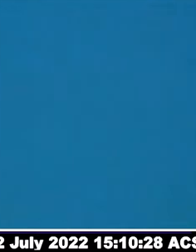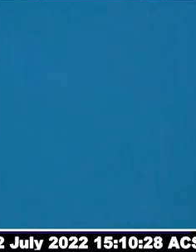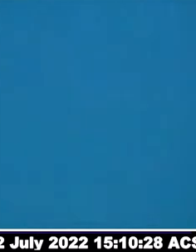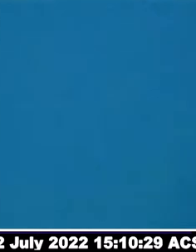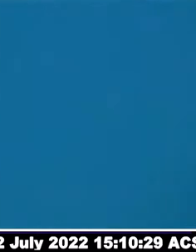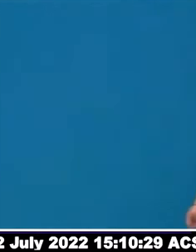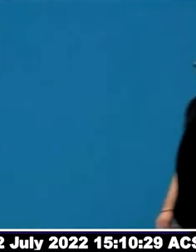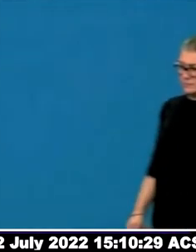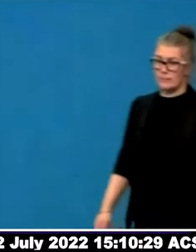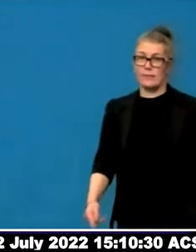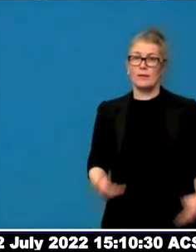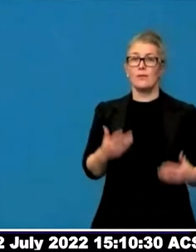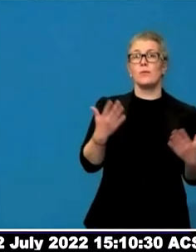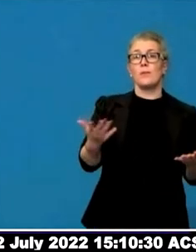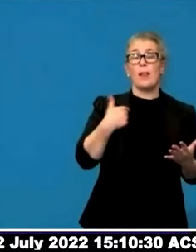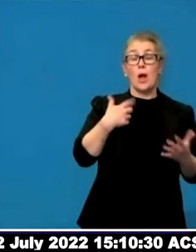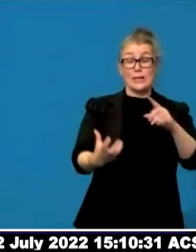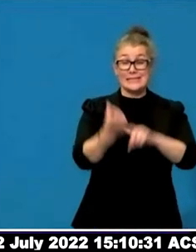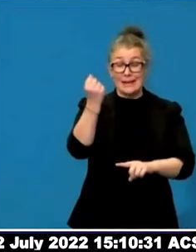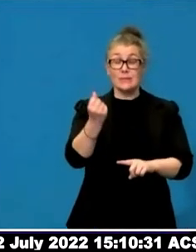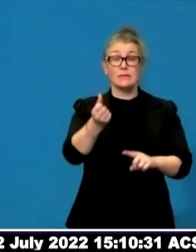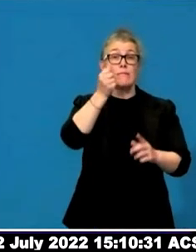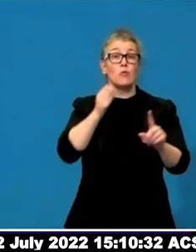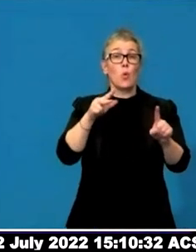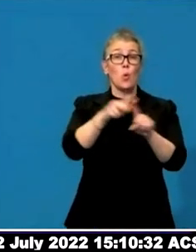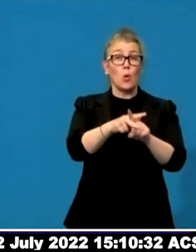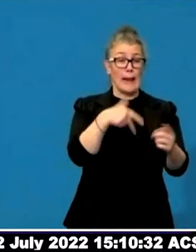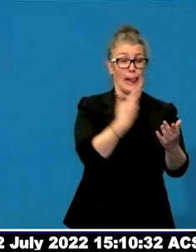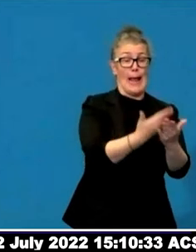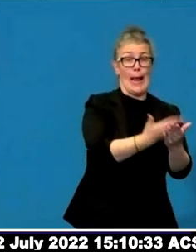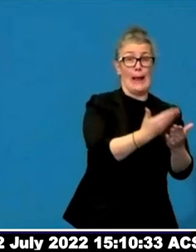against 18 of my clients in November of last year.